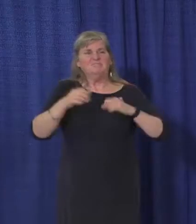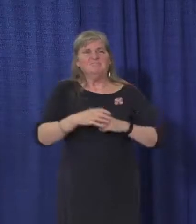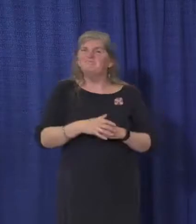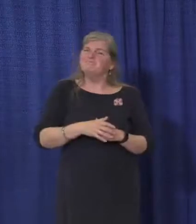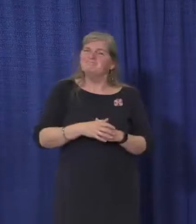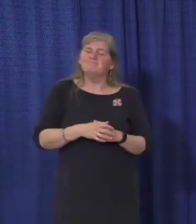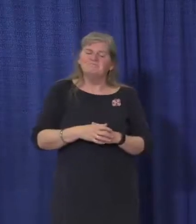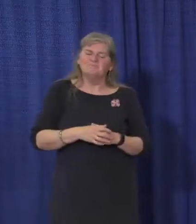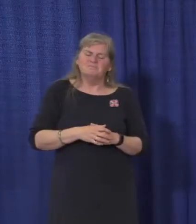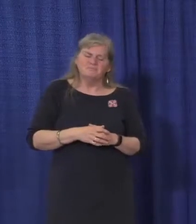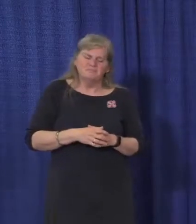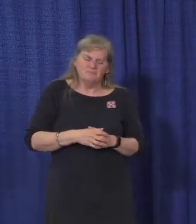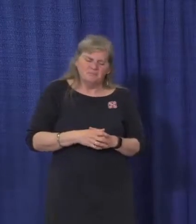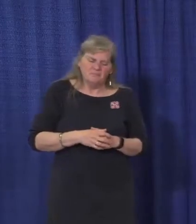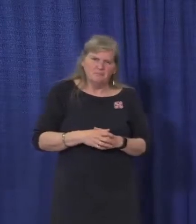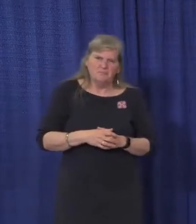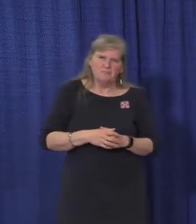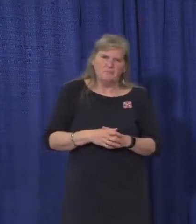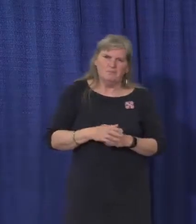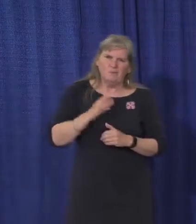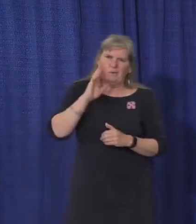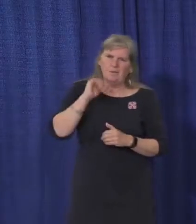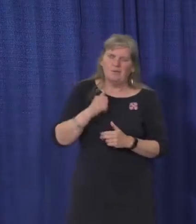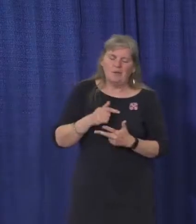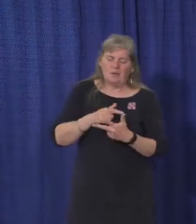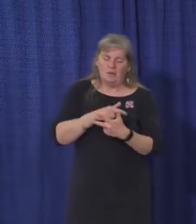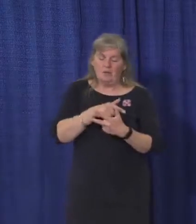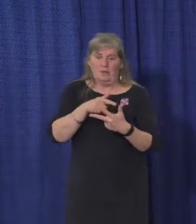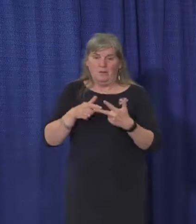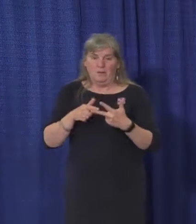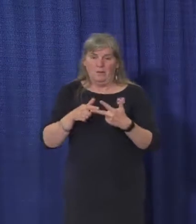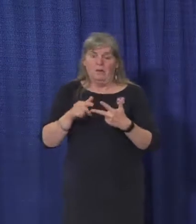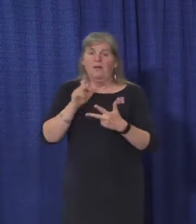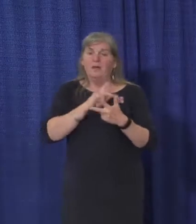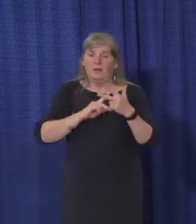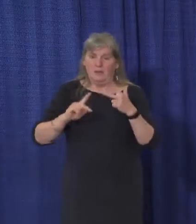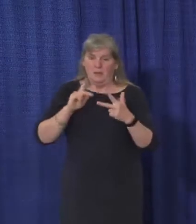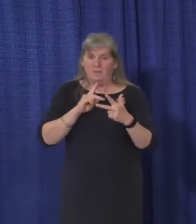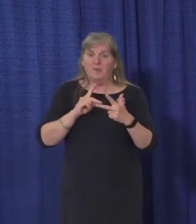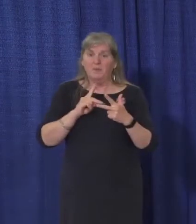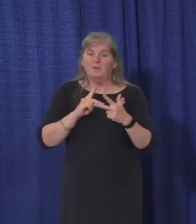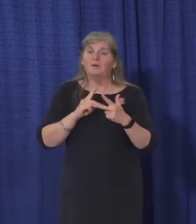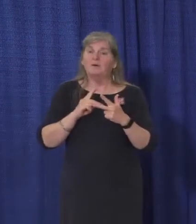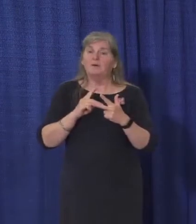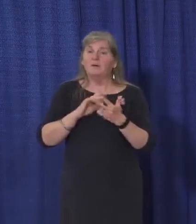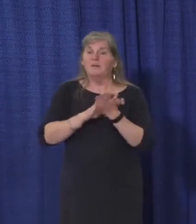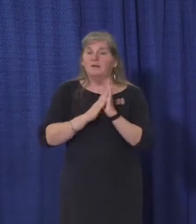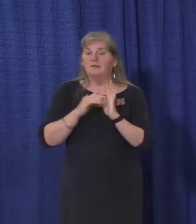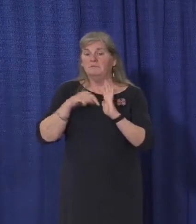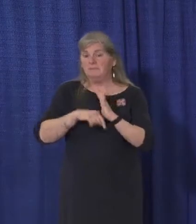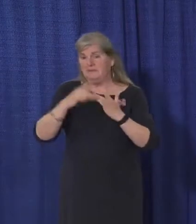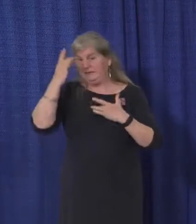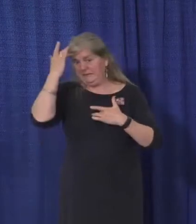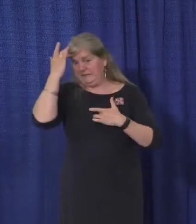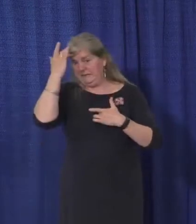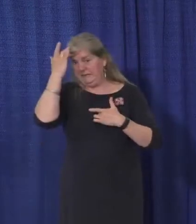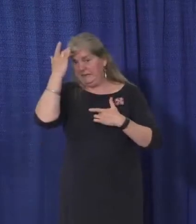On the other hand despite the three individuals who have been affected with serious illness we